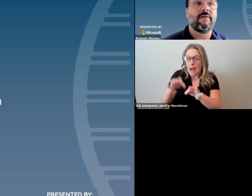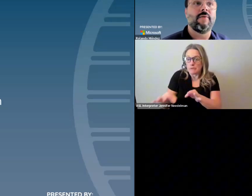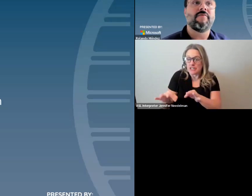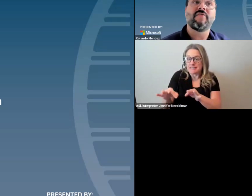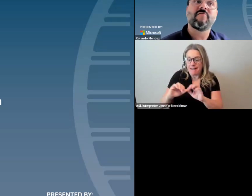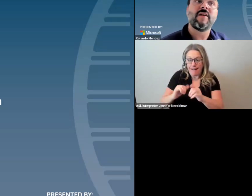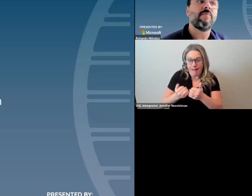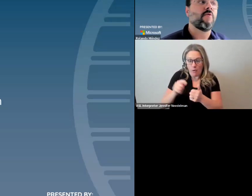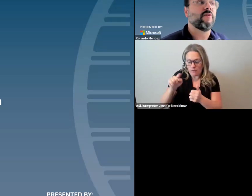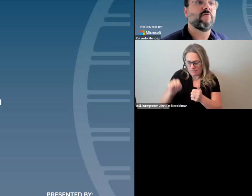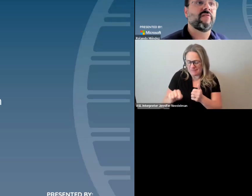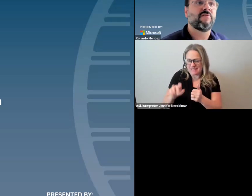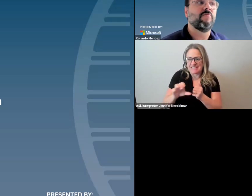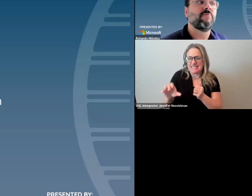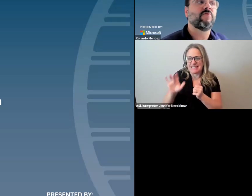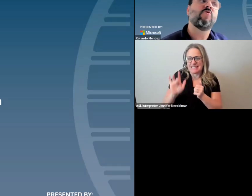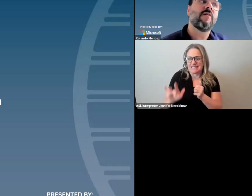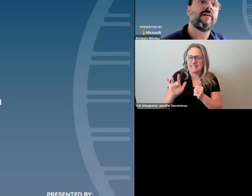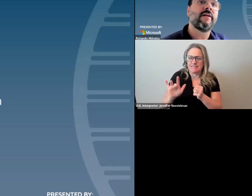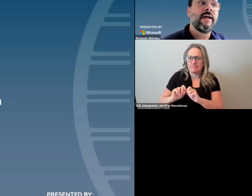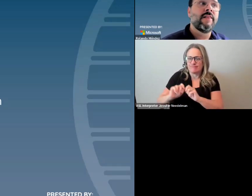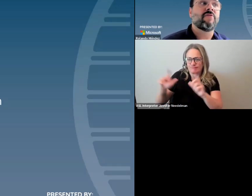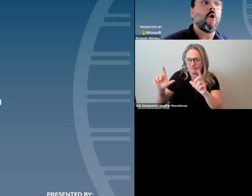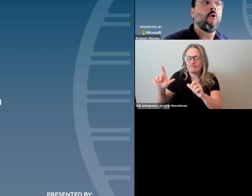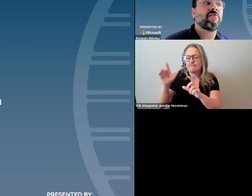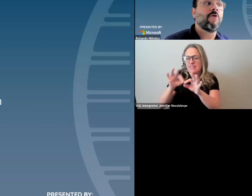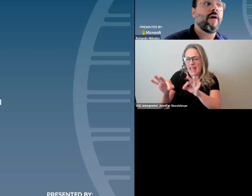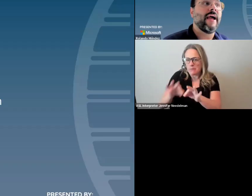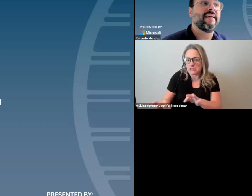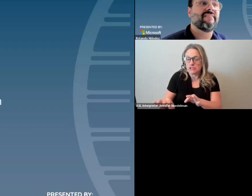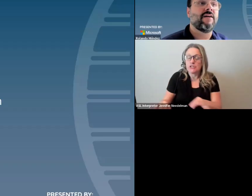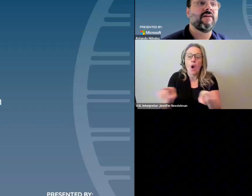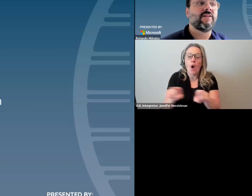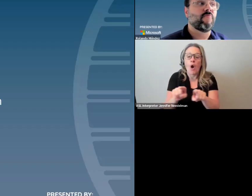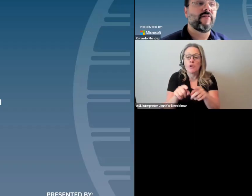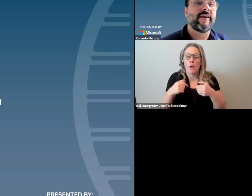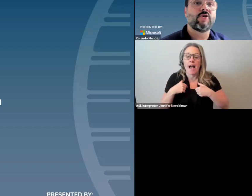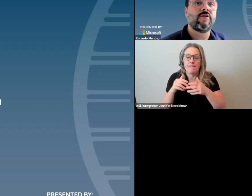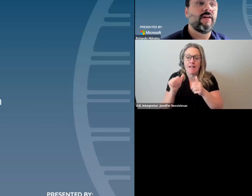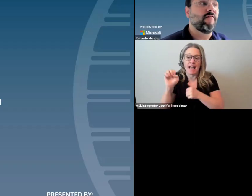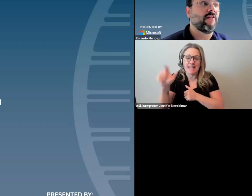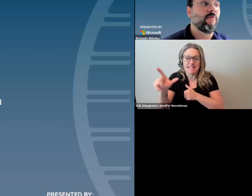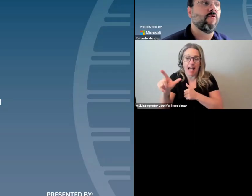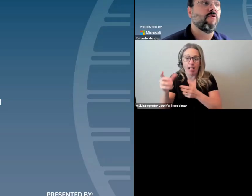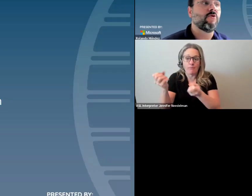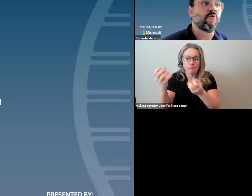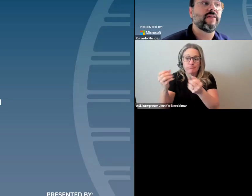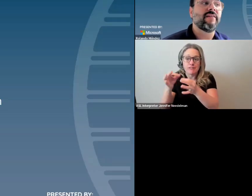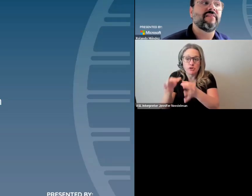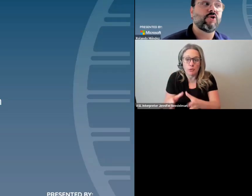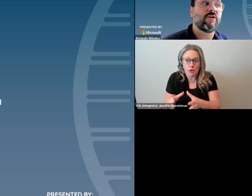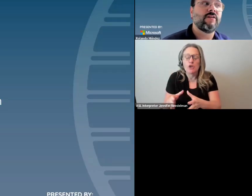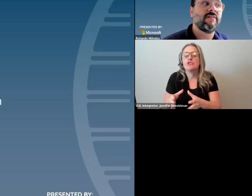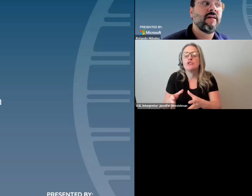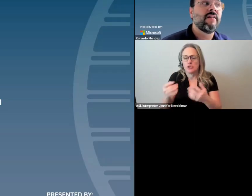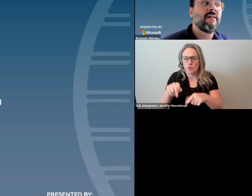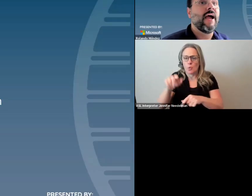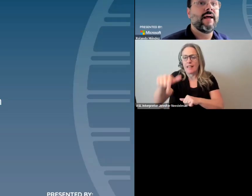bottom of your screen or in your Zoom toolbar. There's also ASL interpretation available during the session